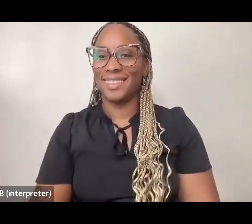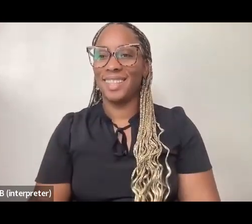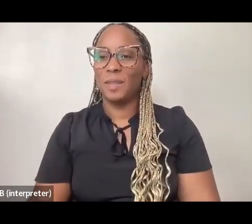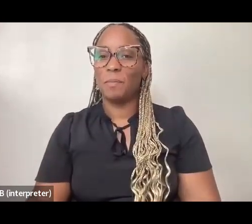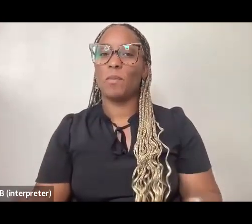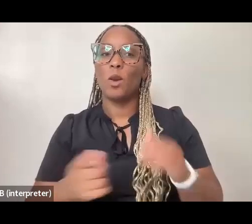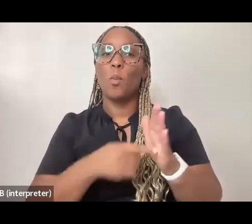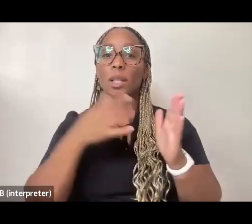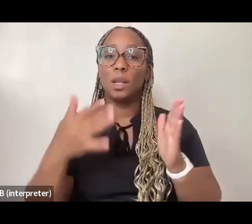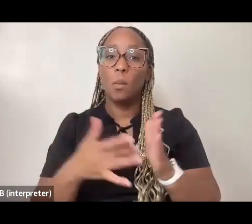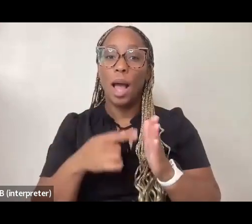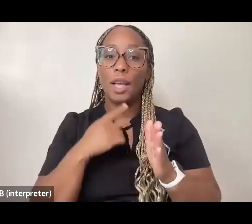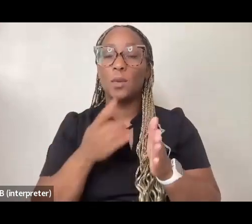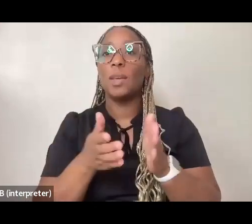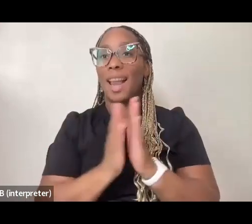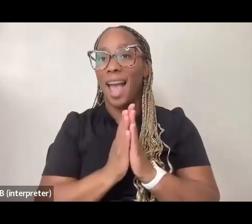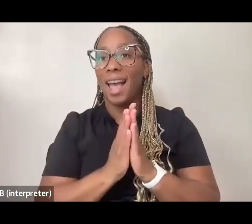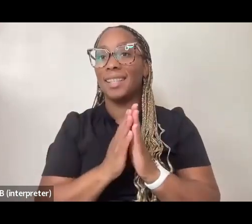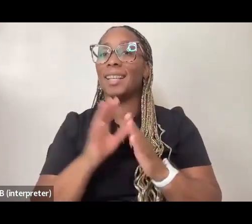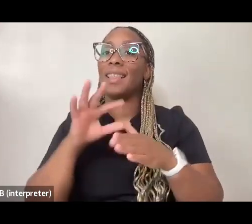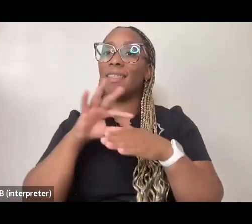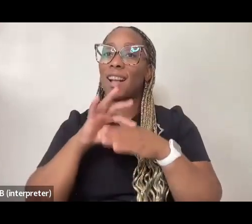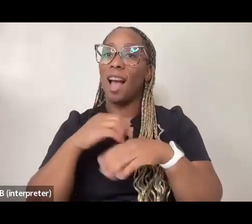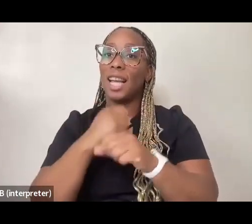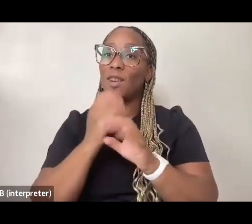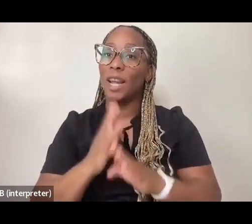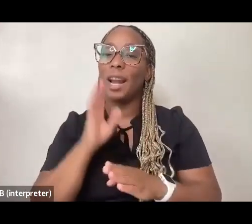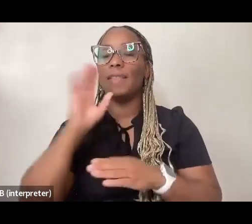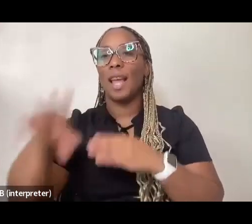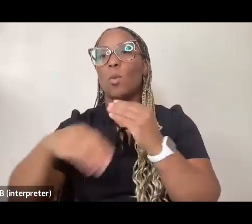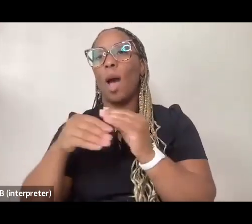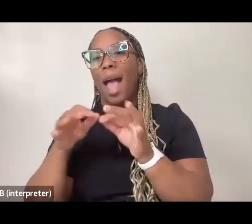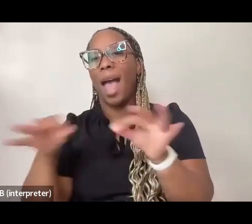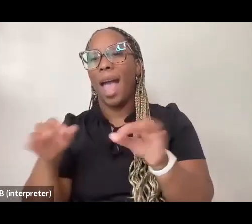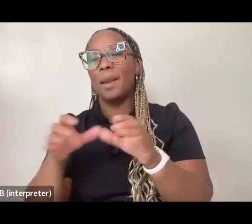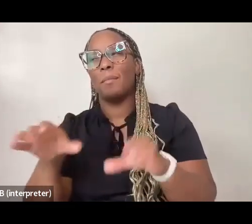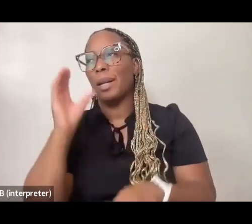request to the content creator, and they would add captions or transcripts. But that is a rarity.